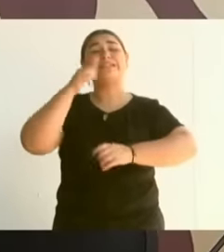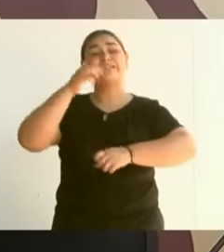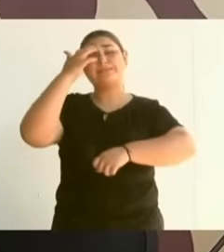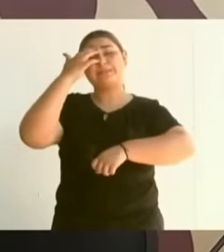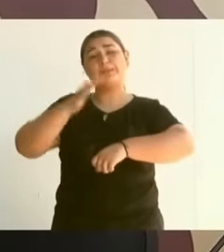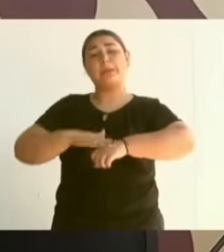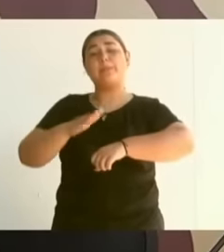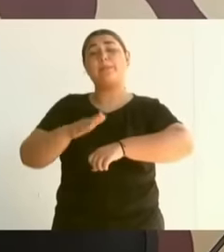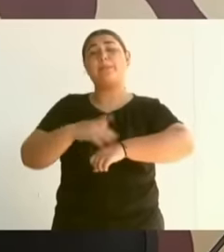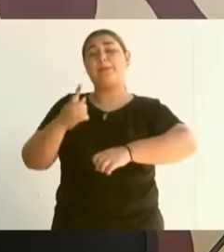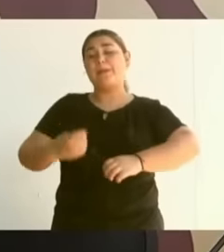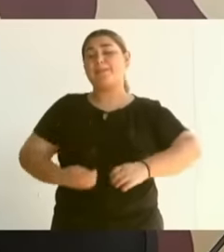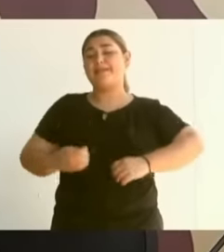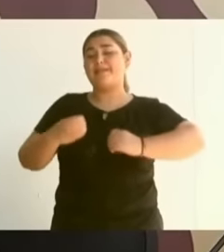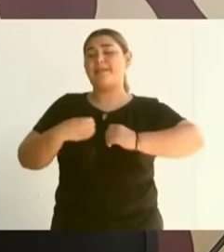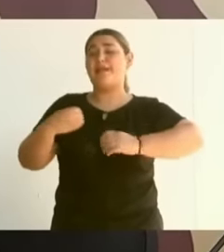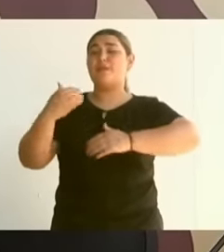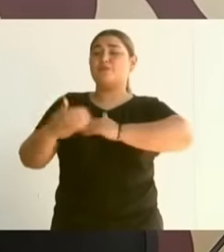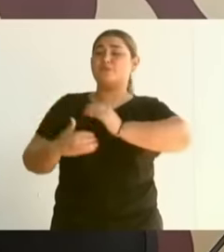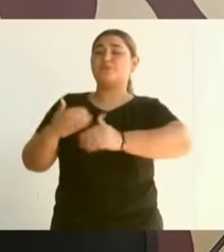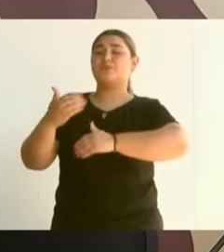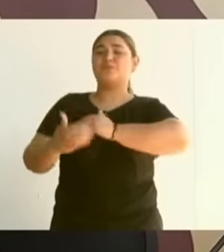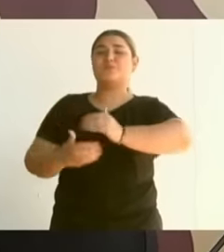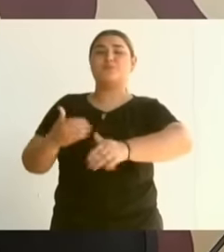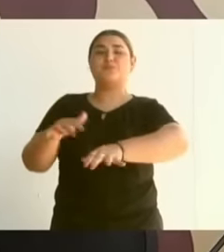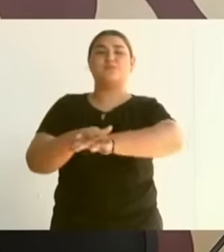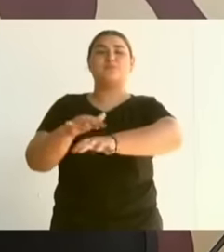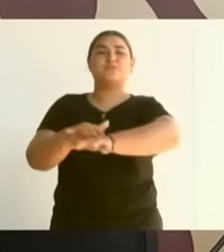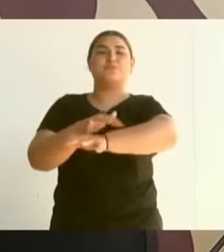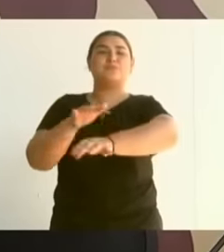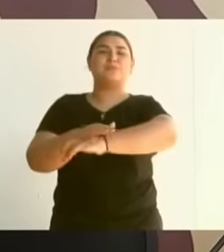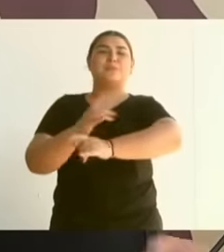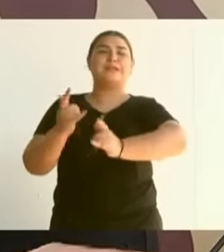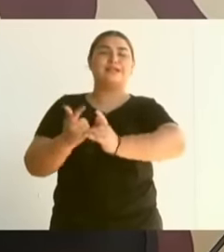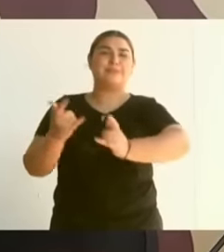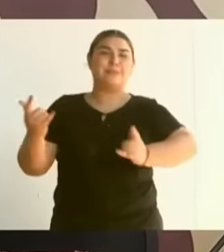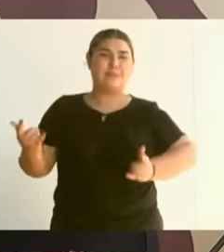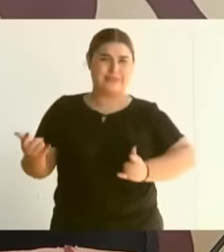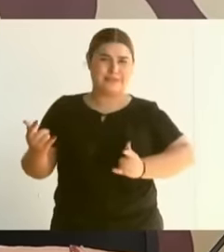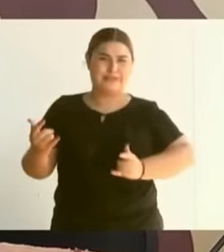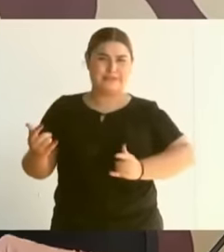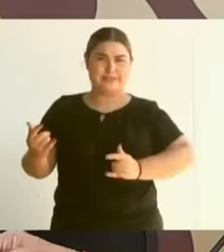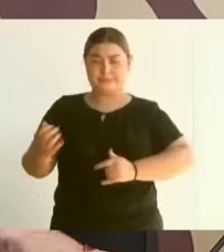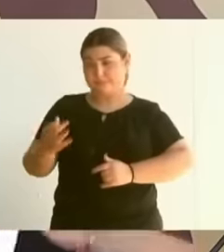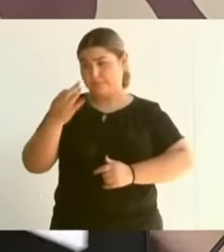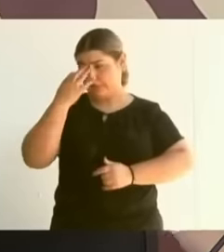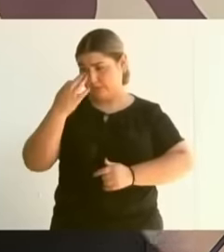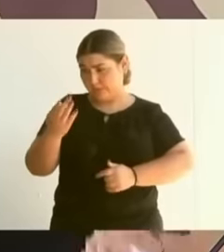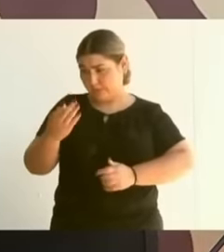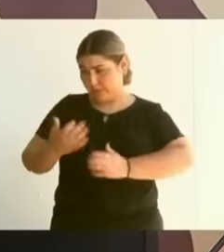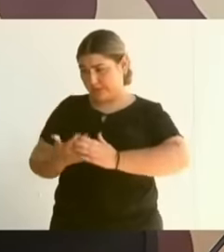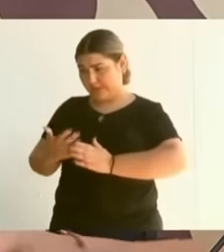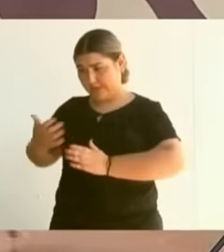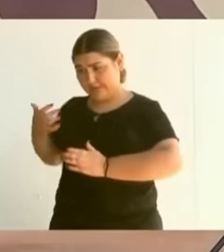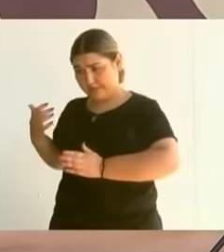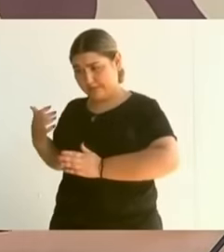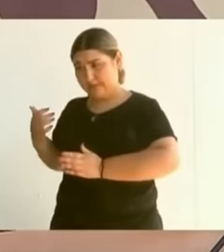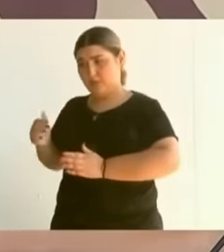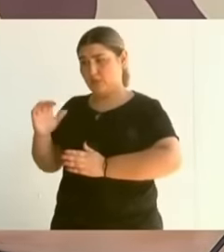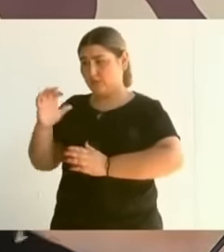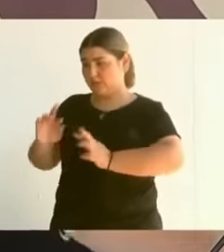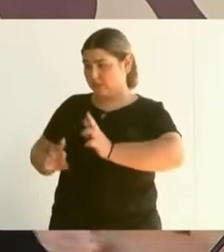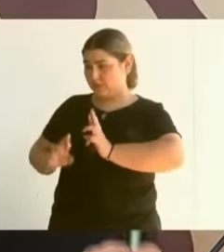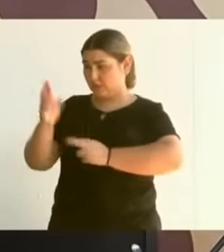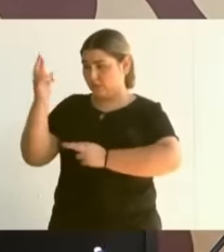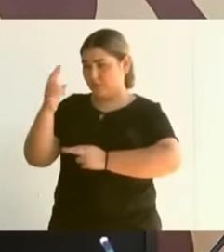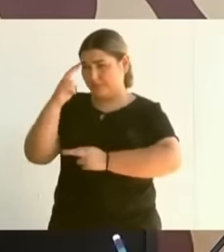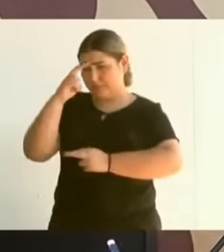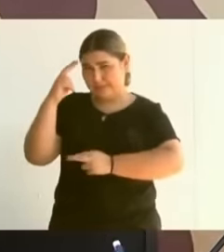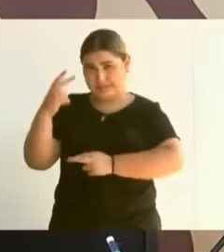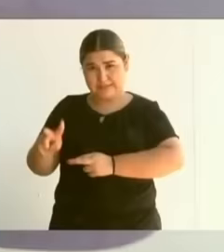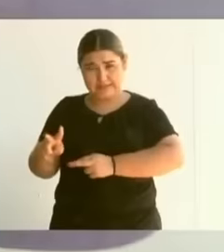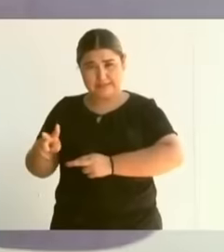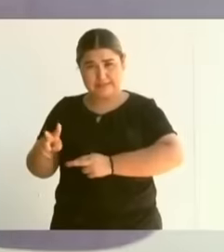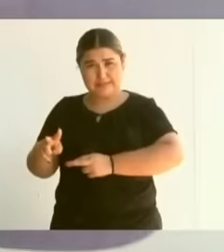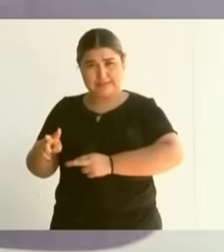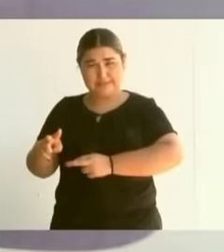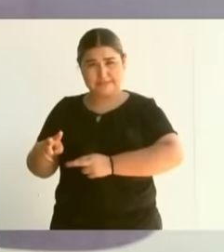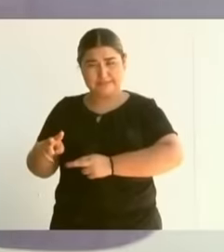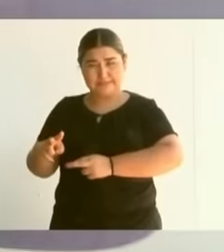life at that time when the Mexican Revolution is when